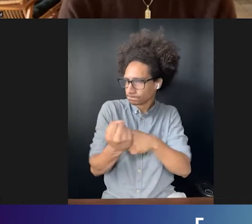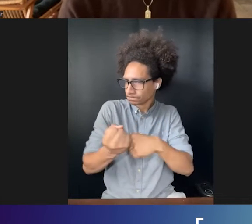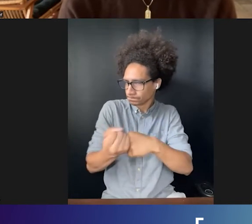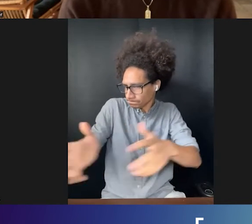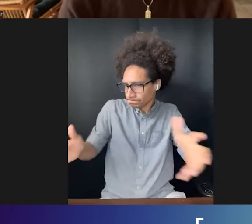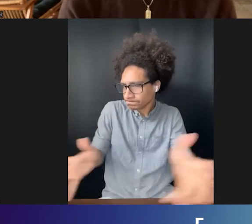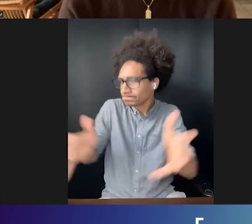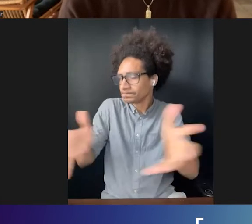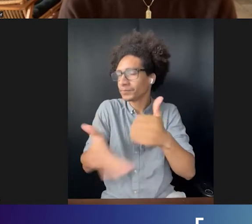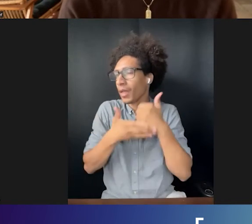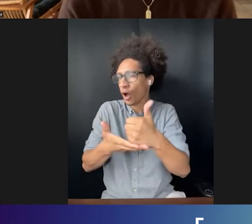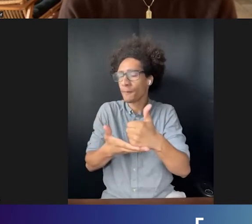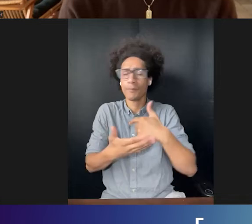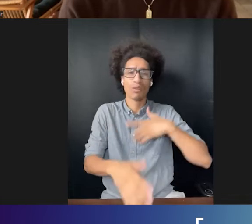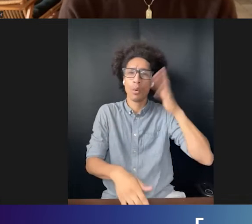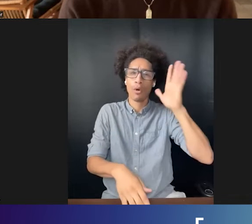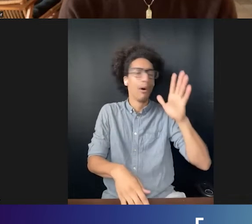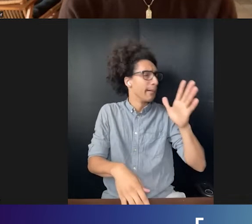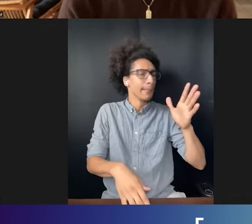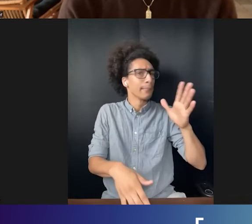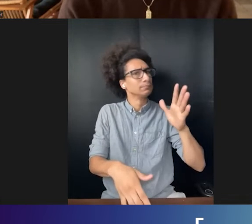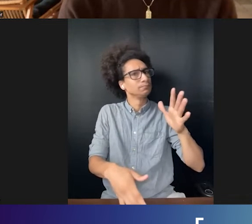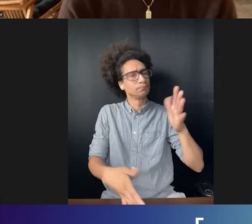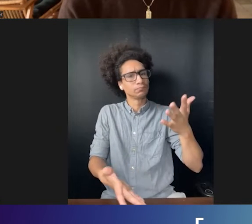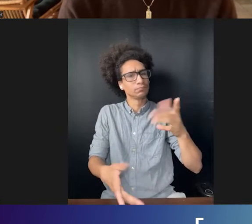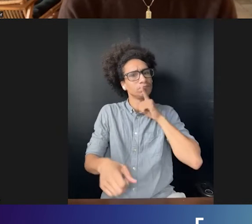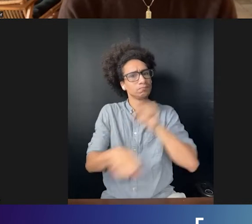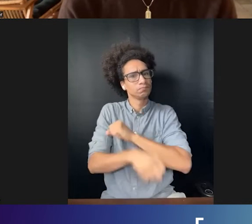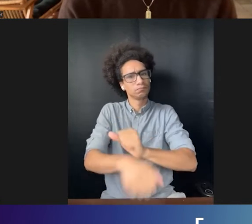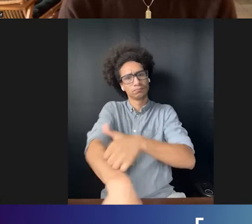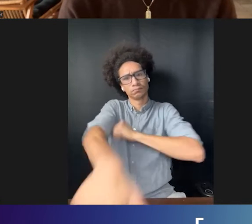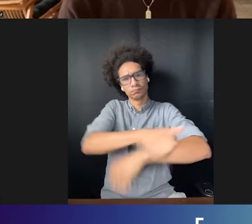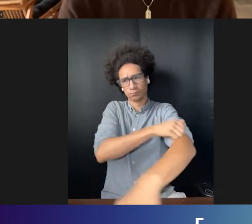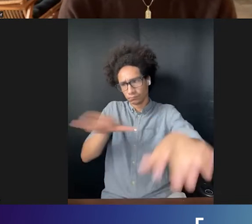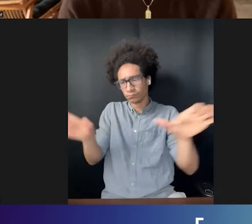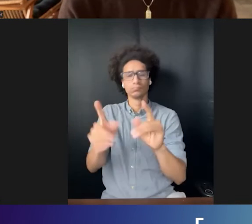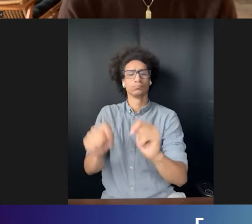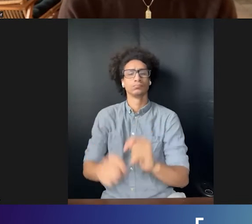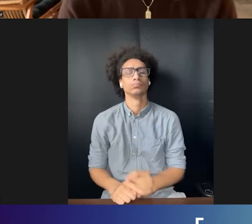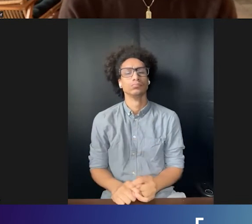bringing that on. And that's something absolutely filmmakers can do. So I think that was really smart that you did that.